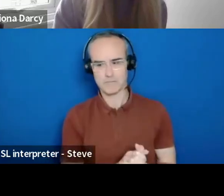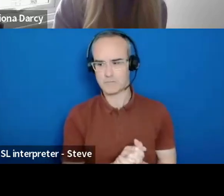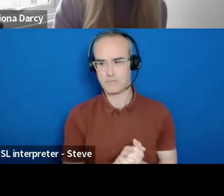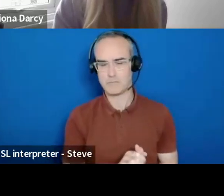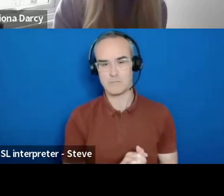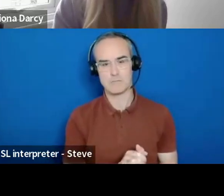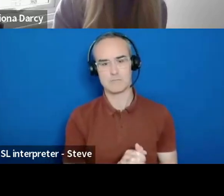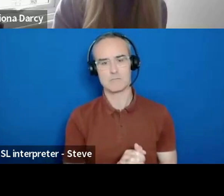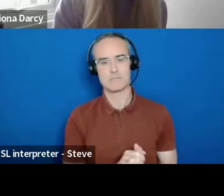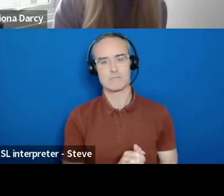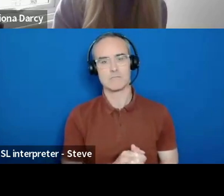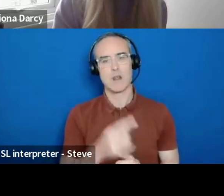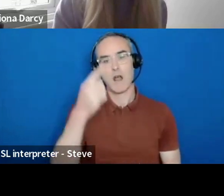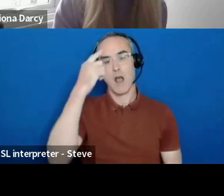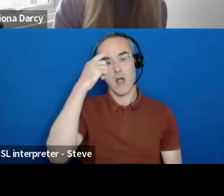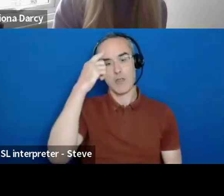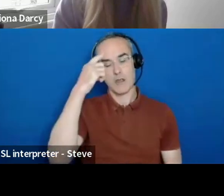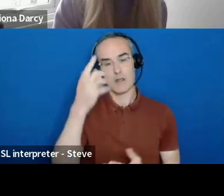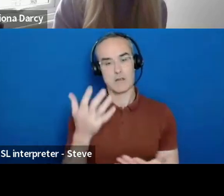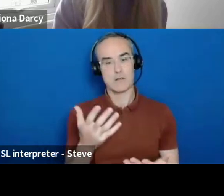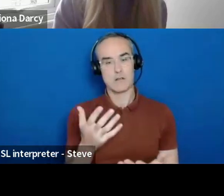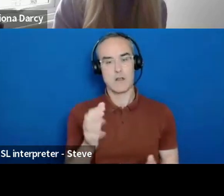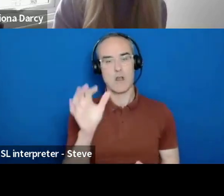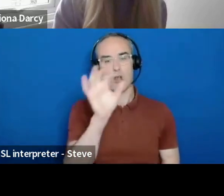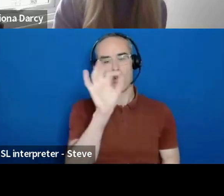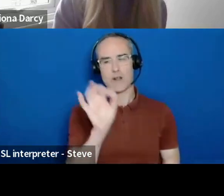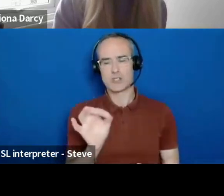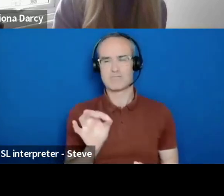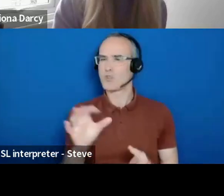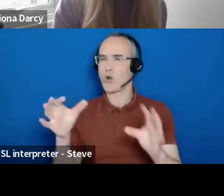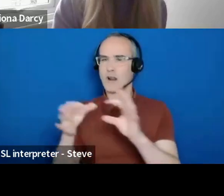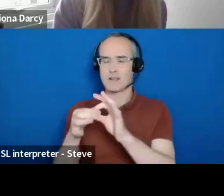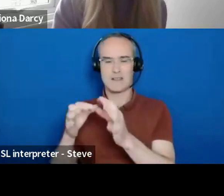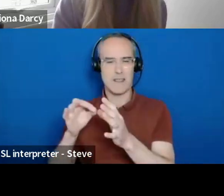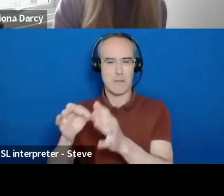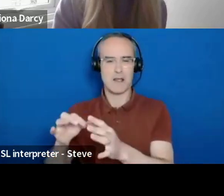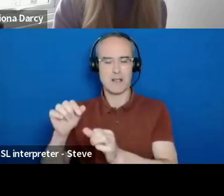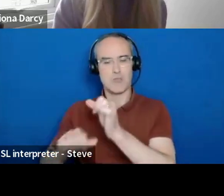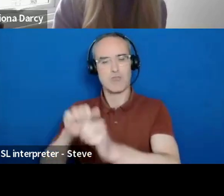I think a question that's maybe beyond the application process was the kind of how the impacts